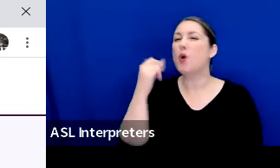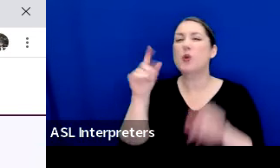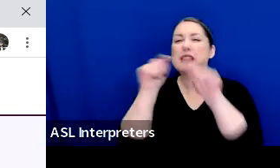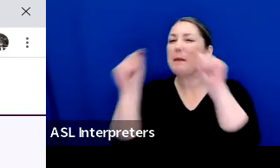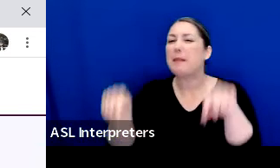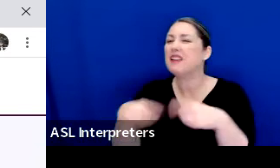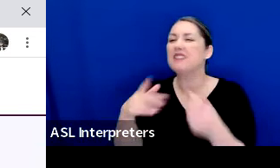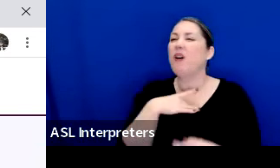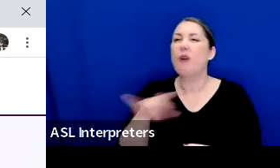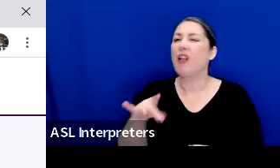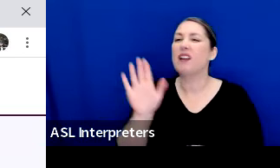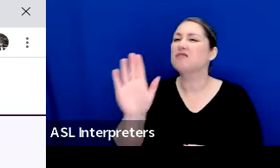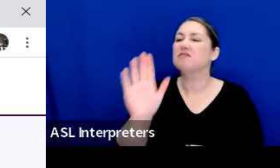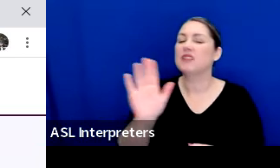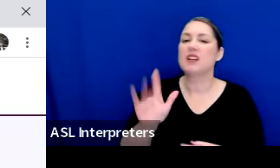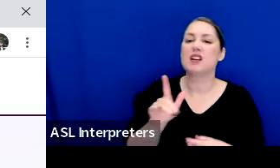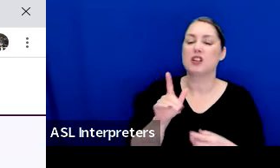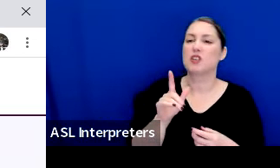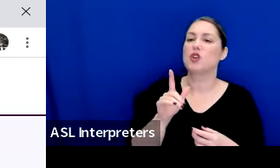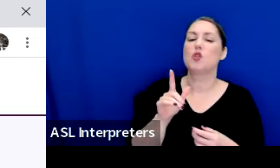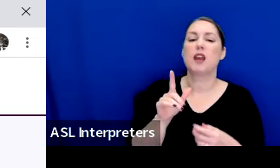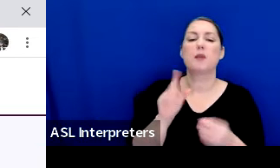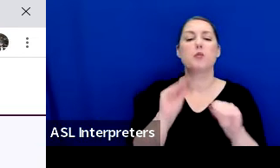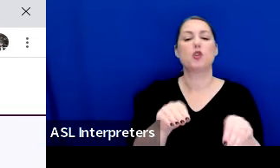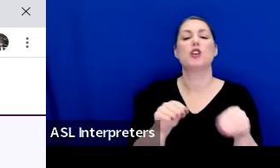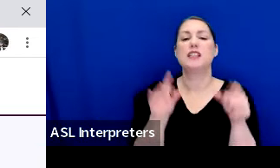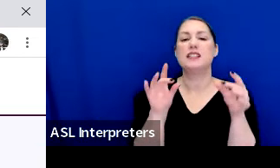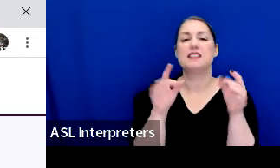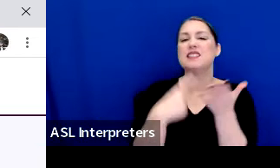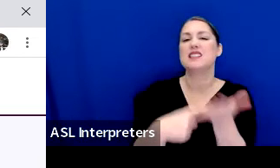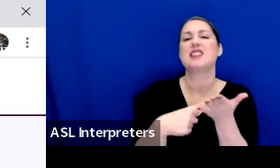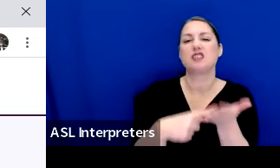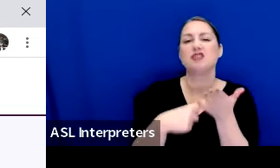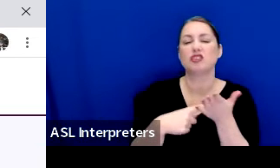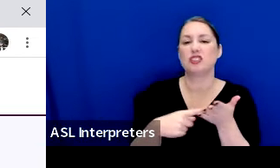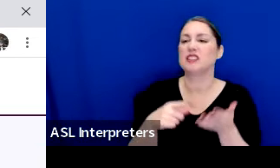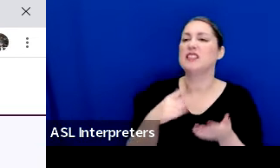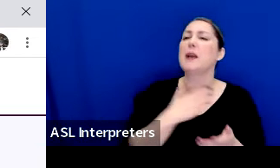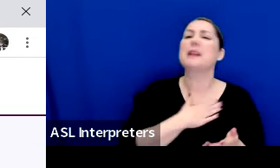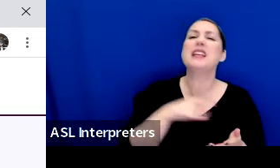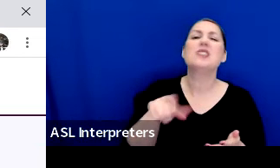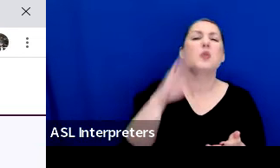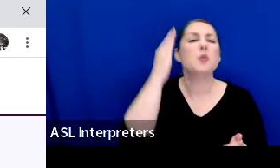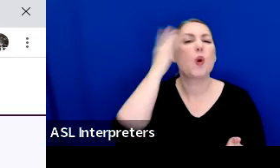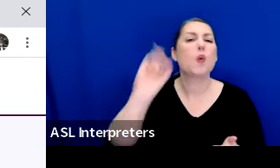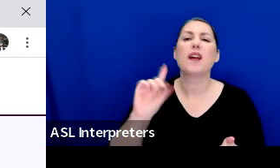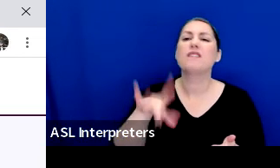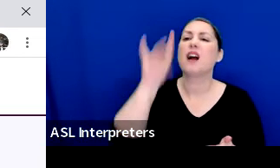then post on the forum, and almost always someone will give it give you one. Sometimes it's me.